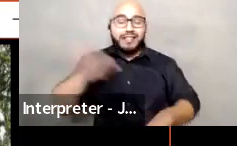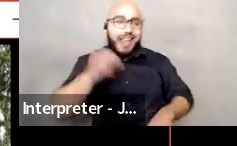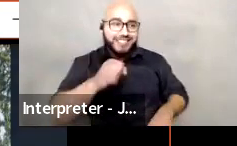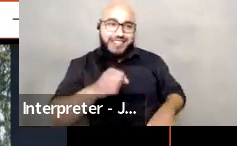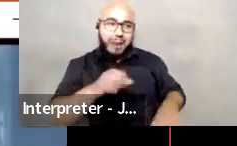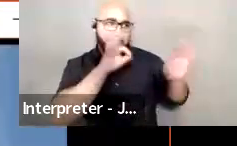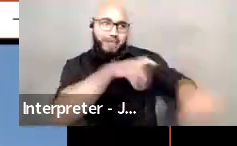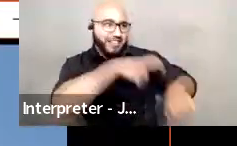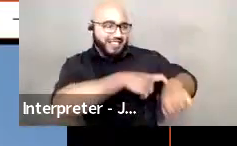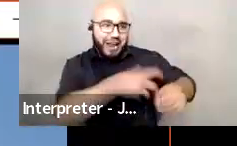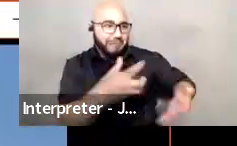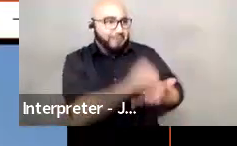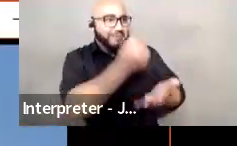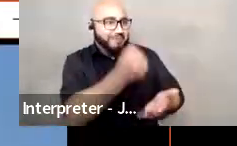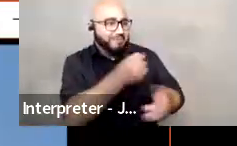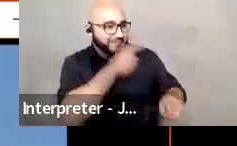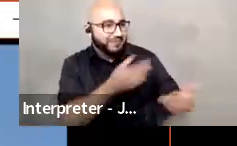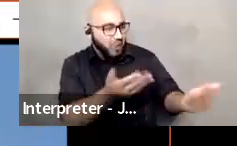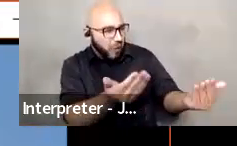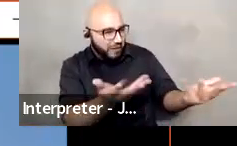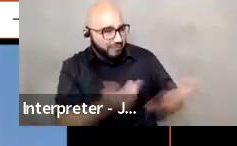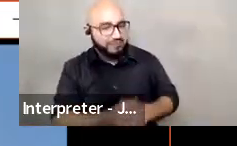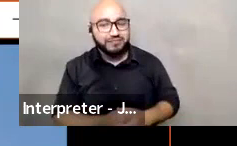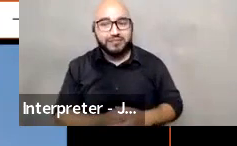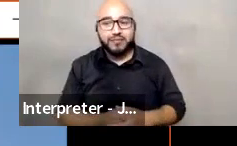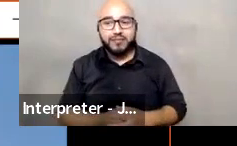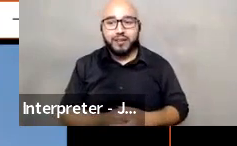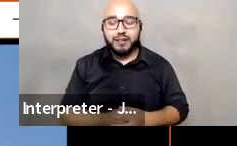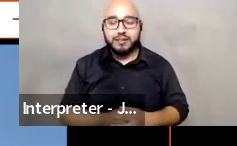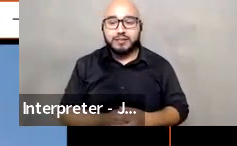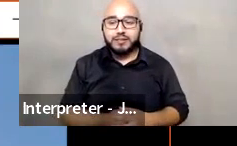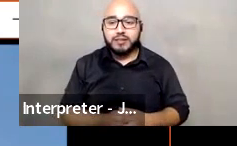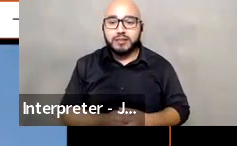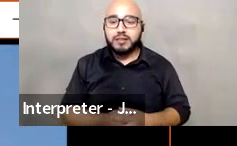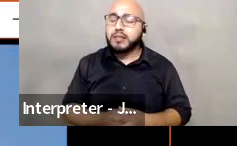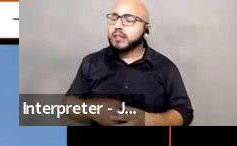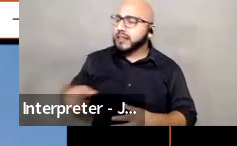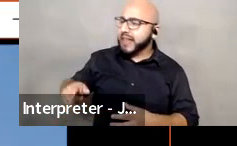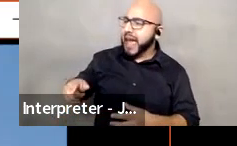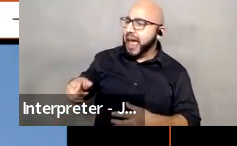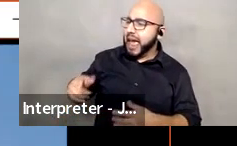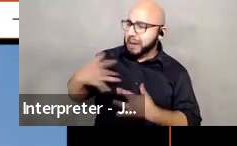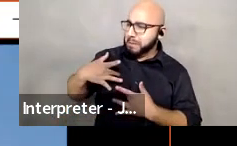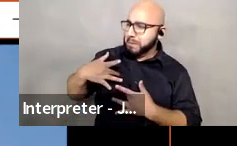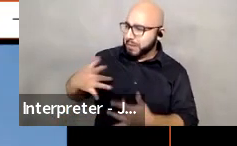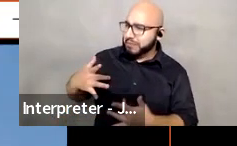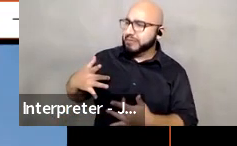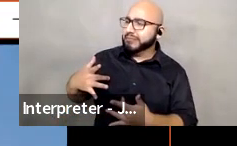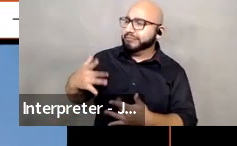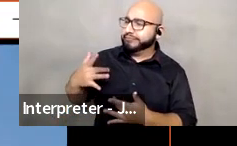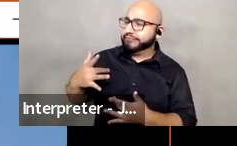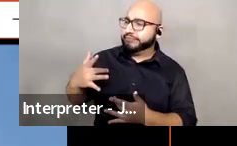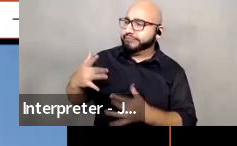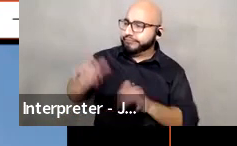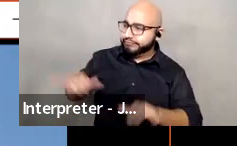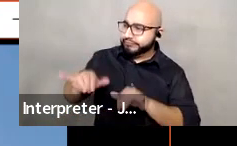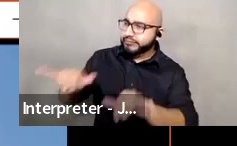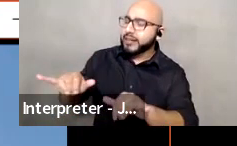Finishing. Up here. Go ahead. What's the question. Whether this trend towards eliminating or replacing Confederate monuments?